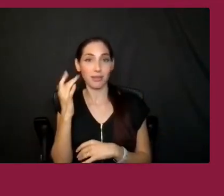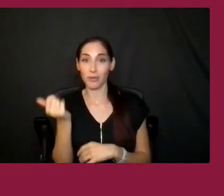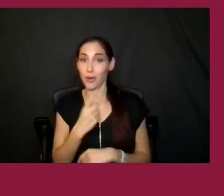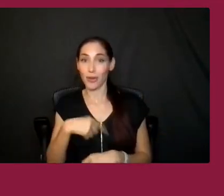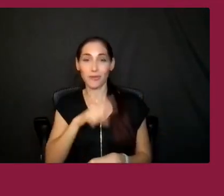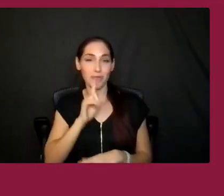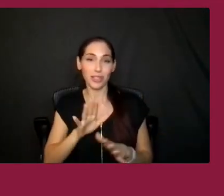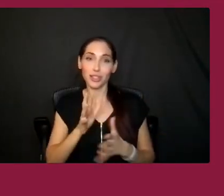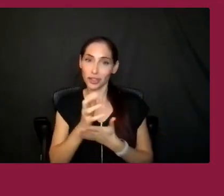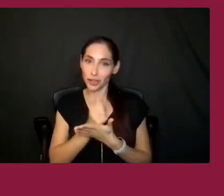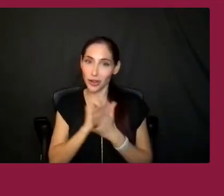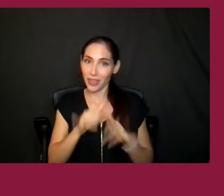of the nominations.